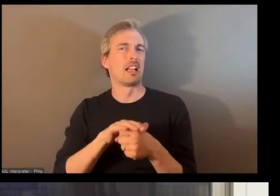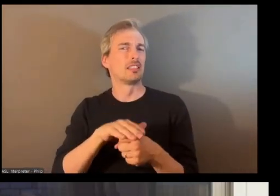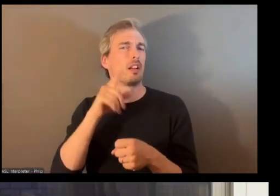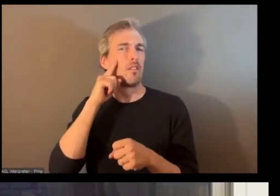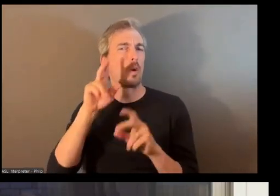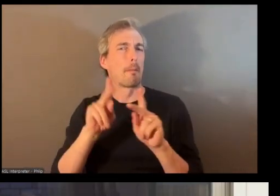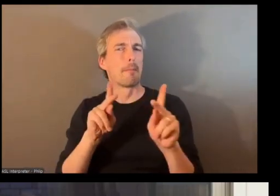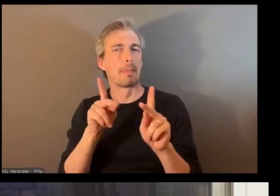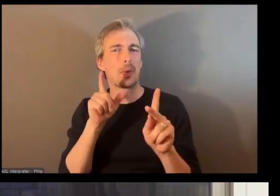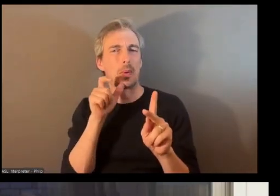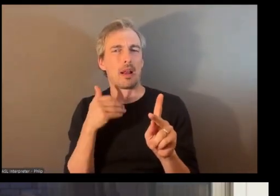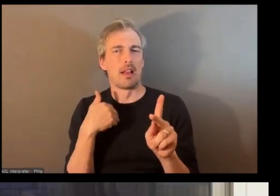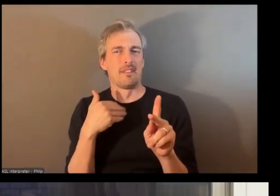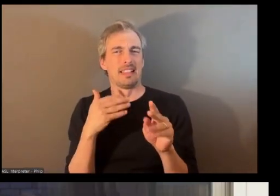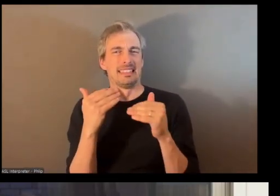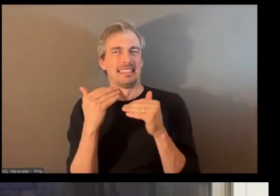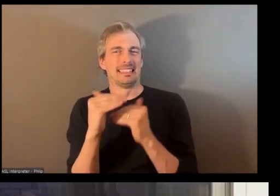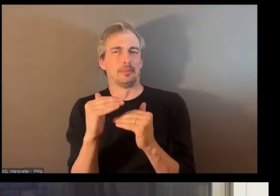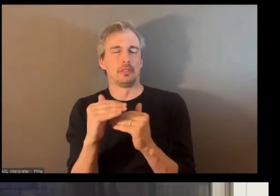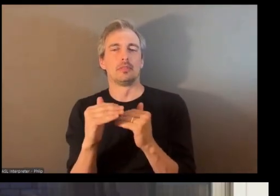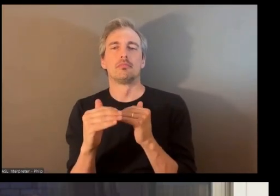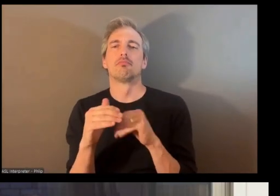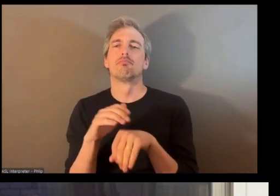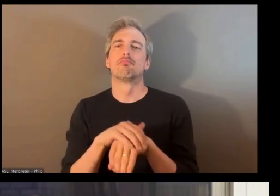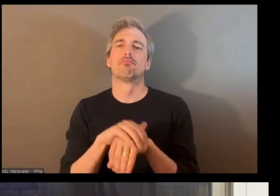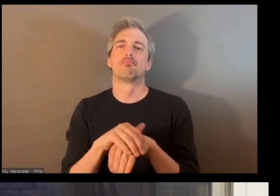All right. So this is a thing to think about on your way back.